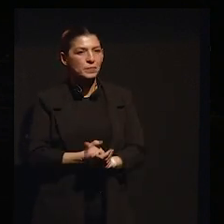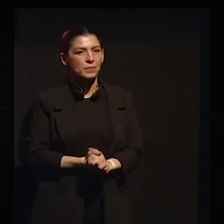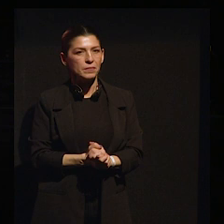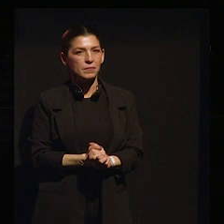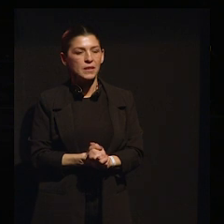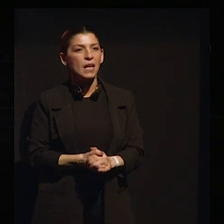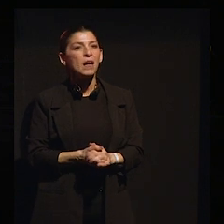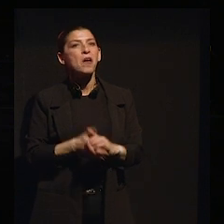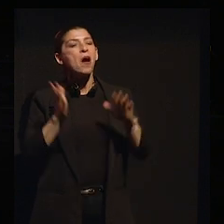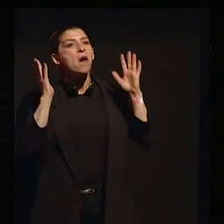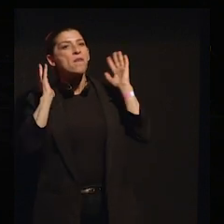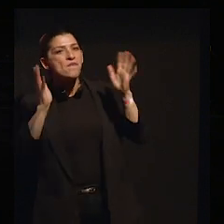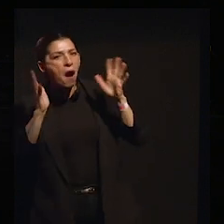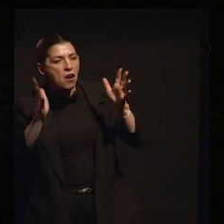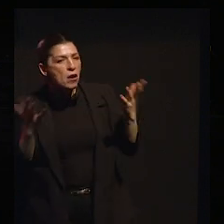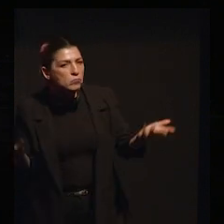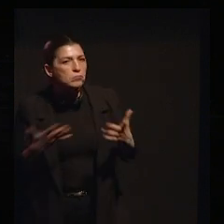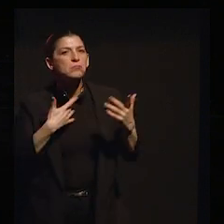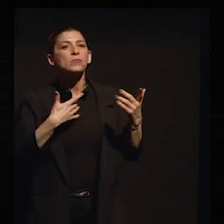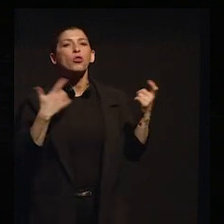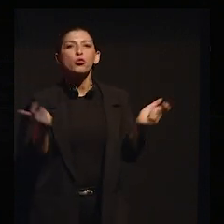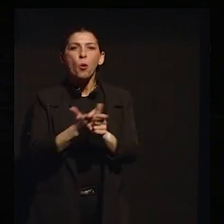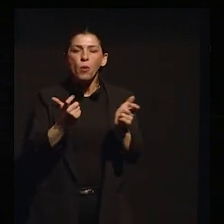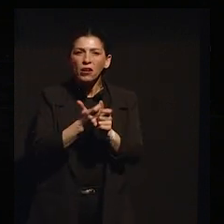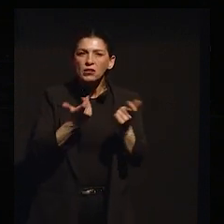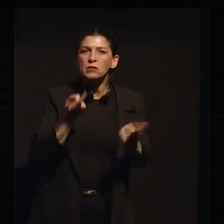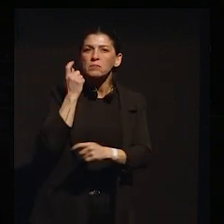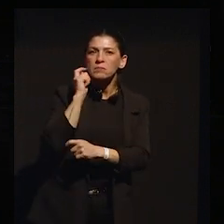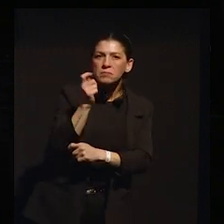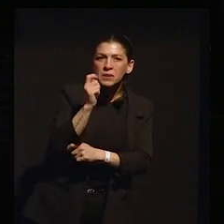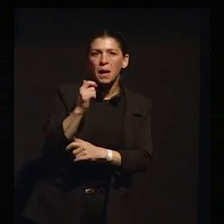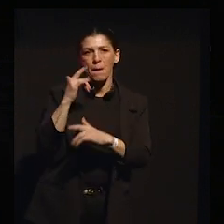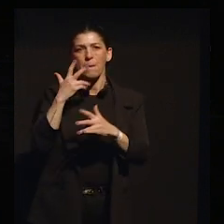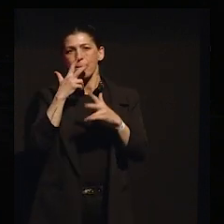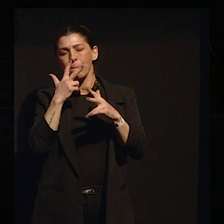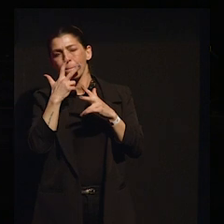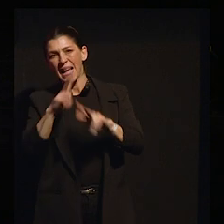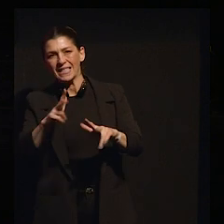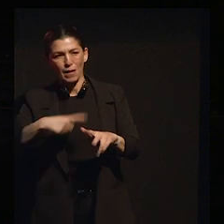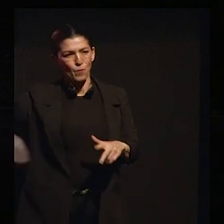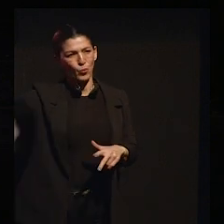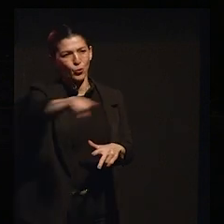We organize events, we organize workshops, which are similar to this but more interactive.